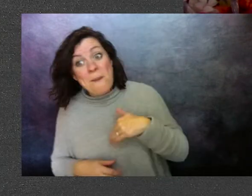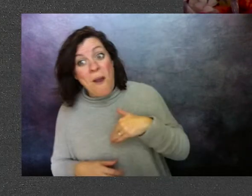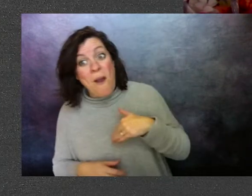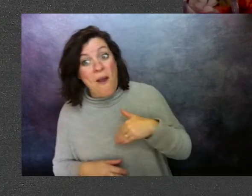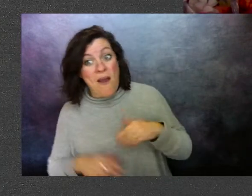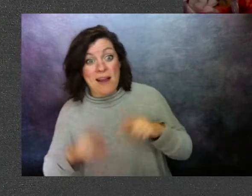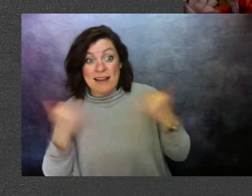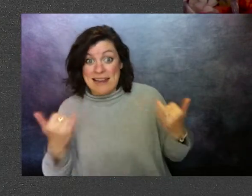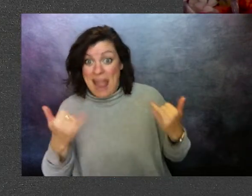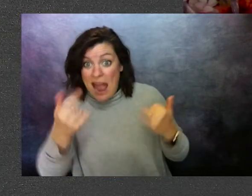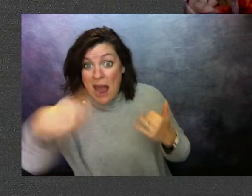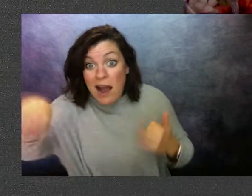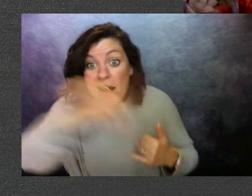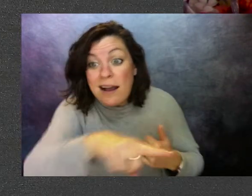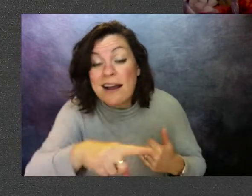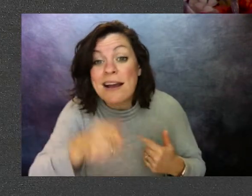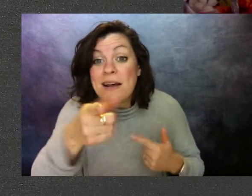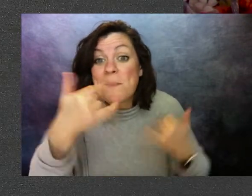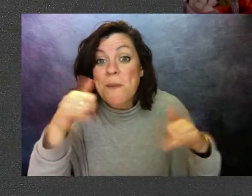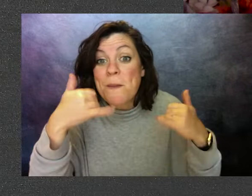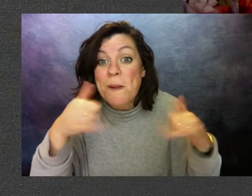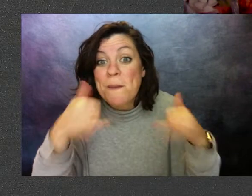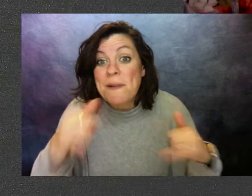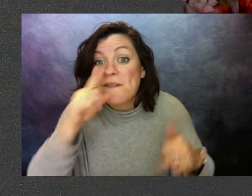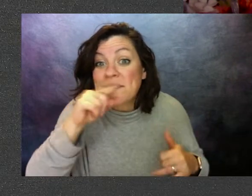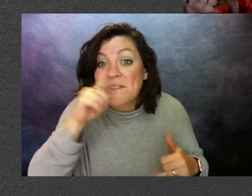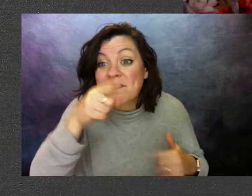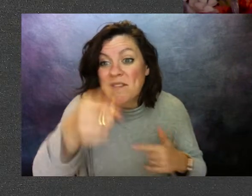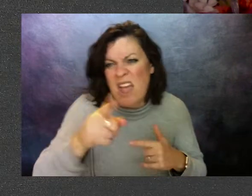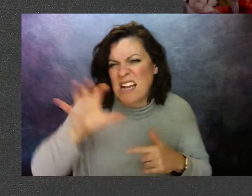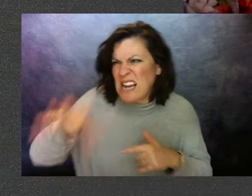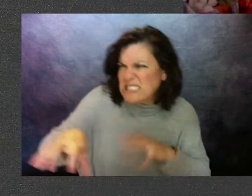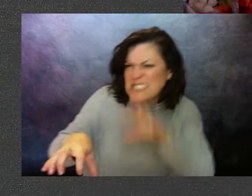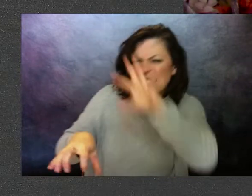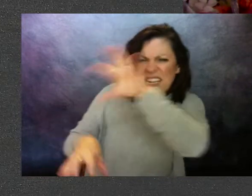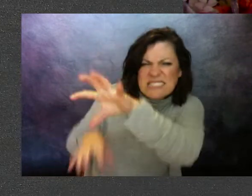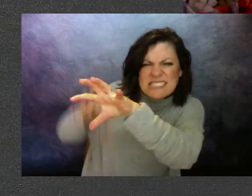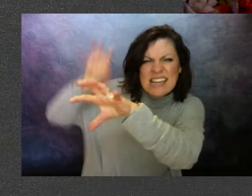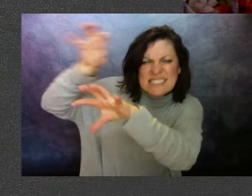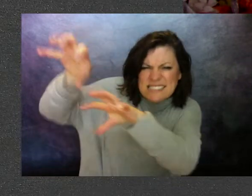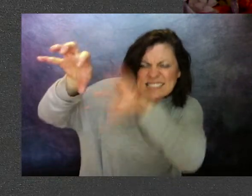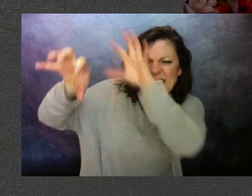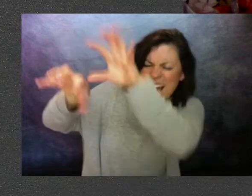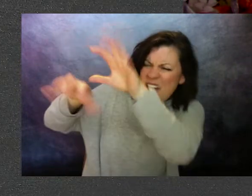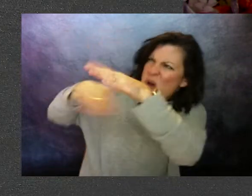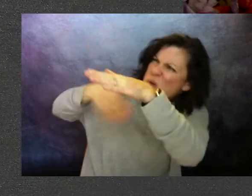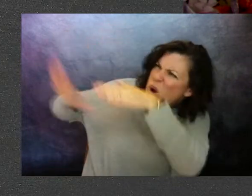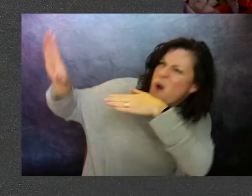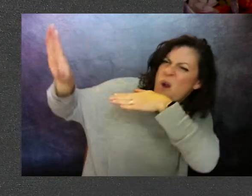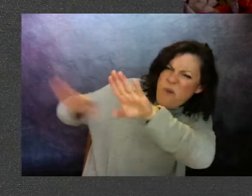Can you pretend to climb a mountain? Climb, climb, climb. Huff, huff, huff.